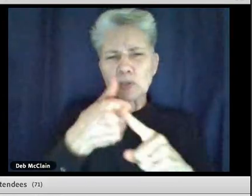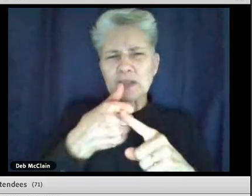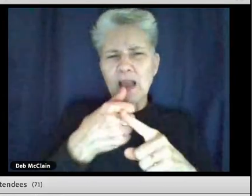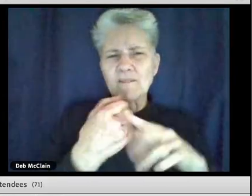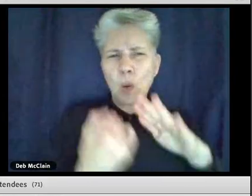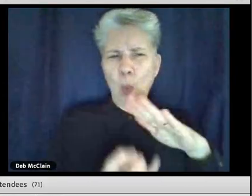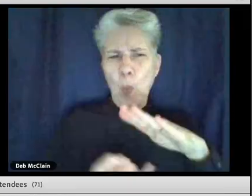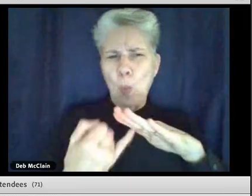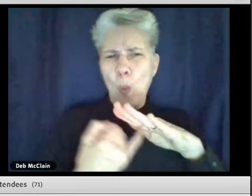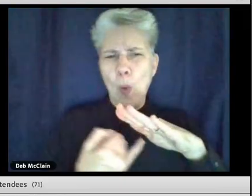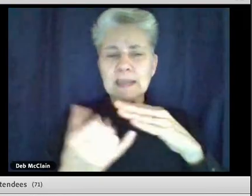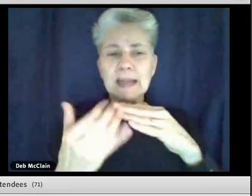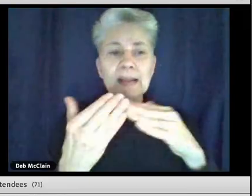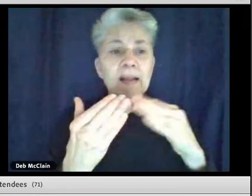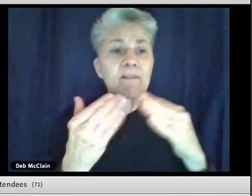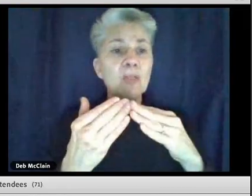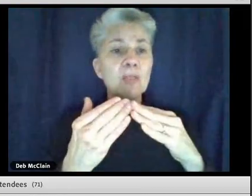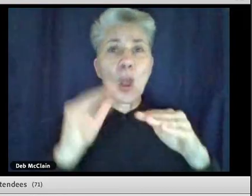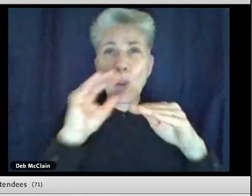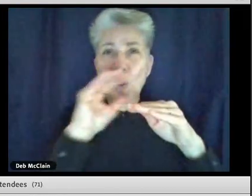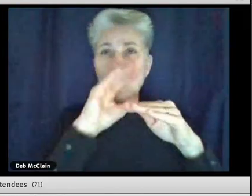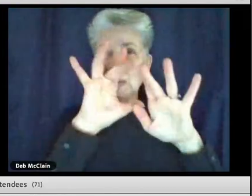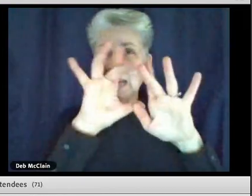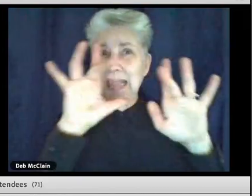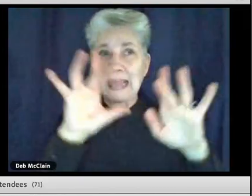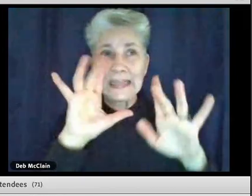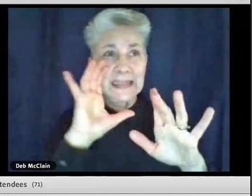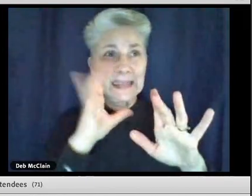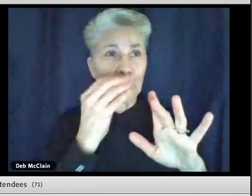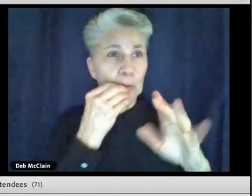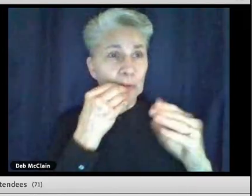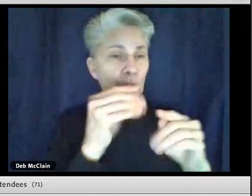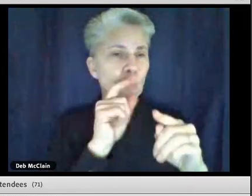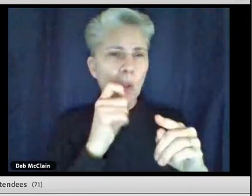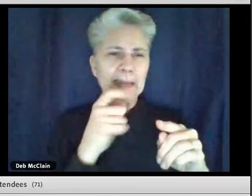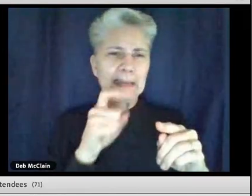And even though the shelves look pretty empty, we really only need -- According to the experts,